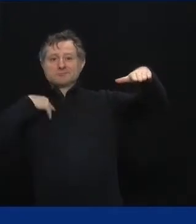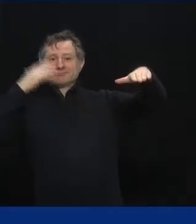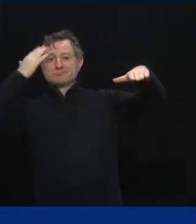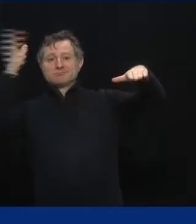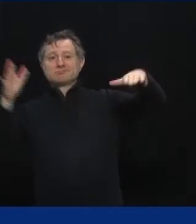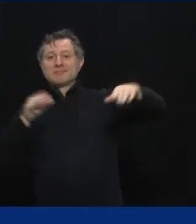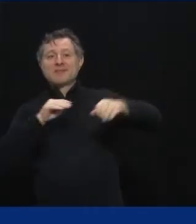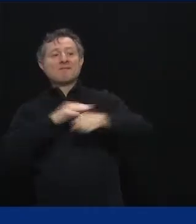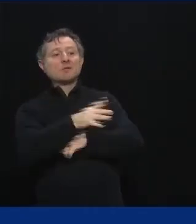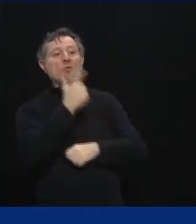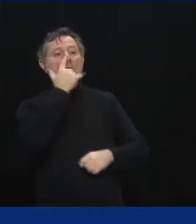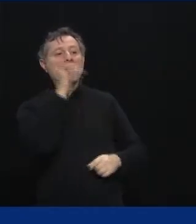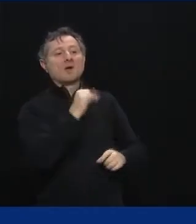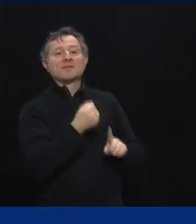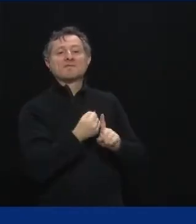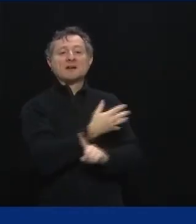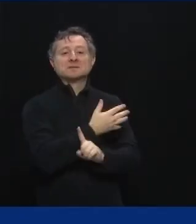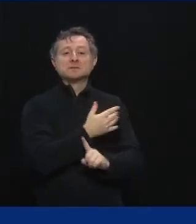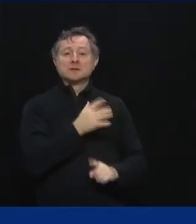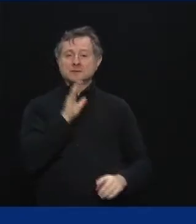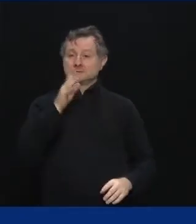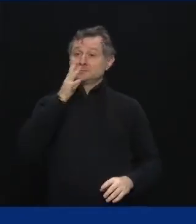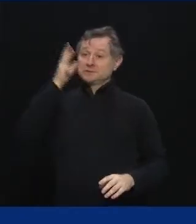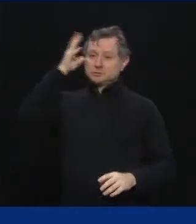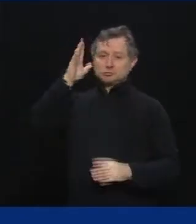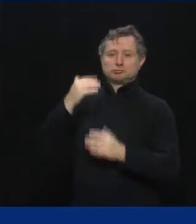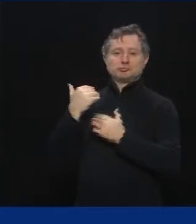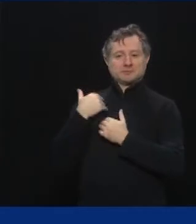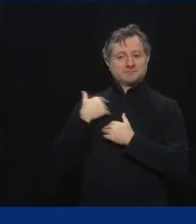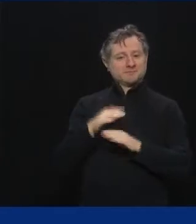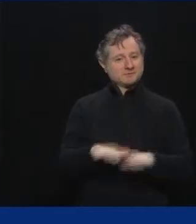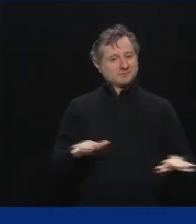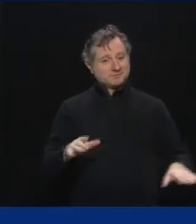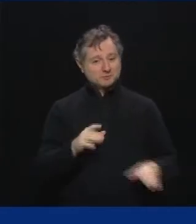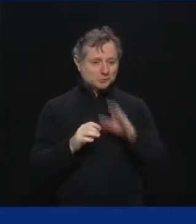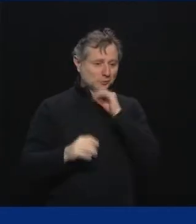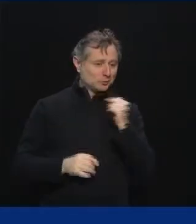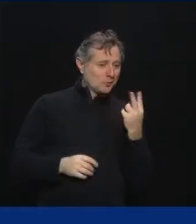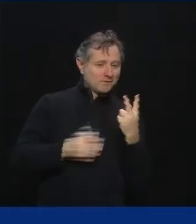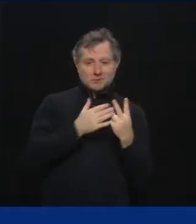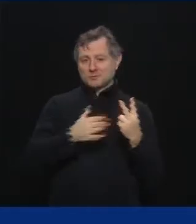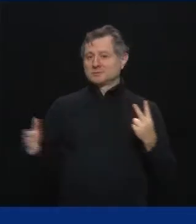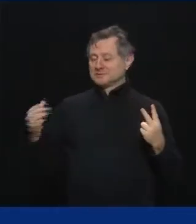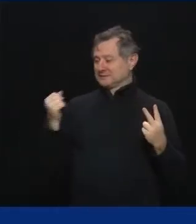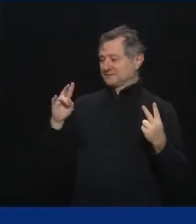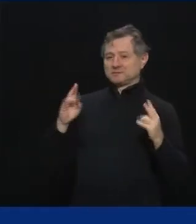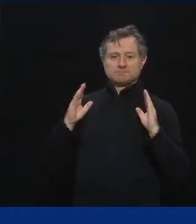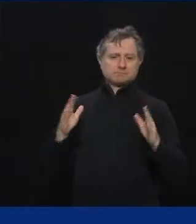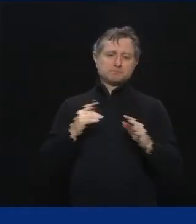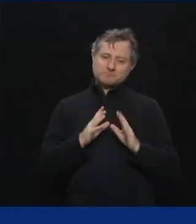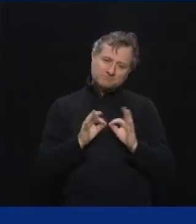AFFECTS CHILDREN IN THE LONG-TERM IF THEY CONTRACT COVID AS A CHILD. SO I'M ASKING ALL PARENTS TO PUT THE HEALTH OF THEIR CHILDREN